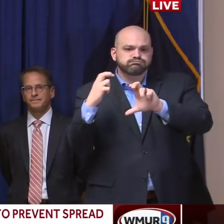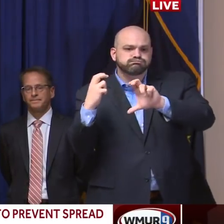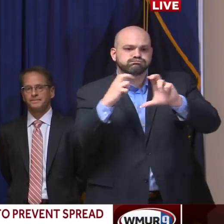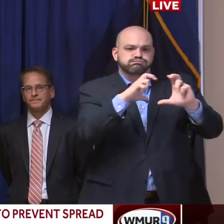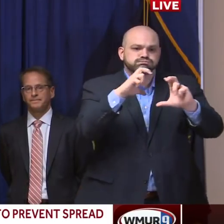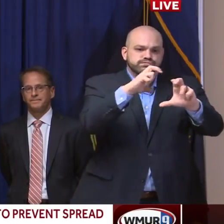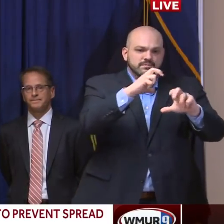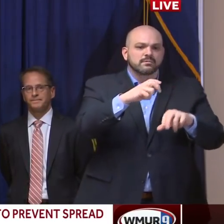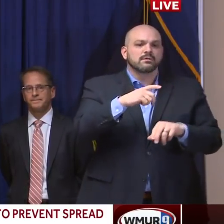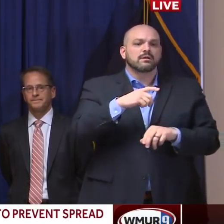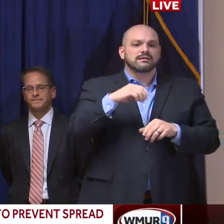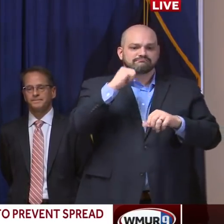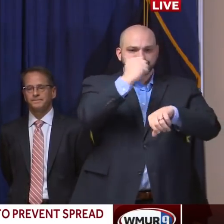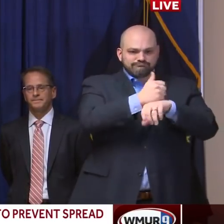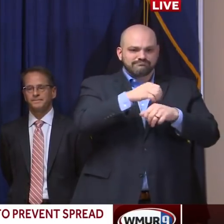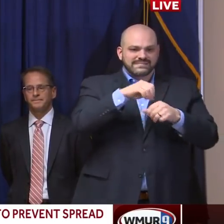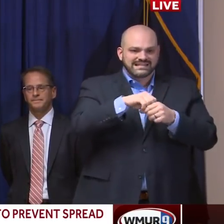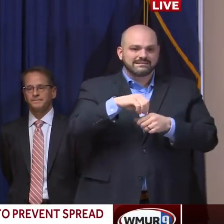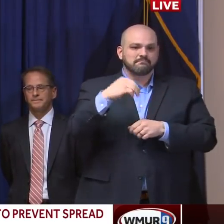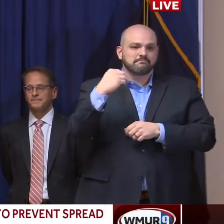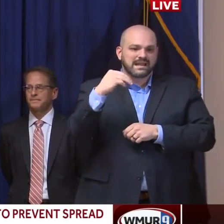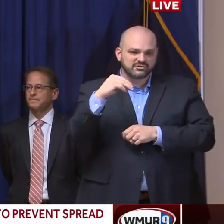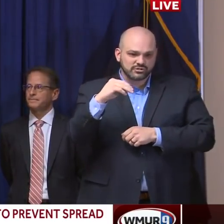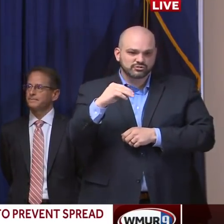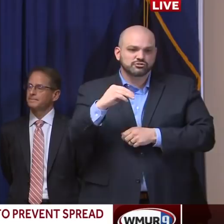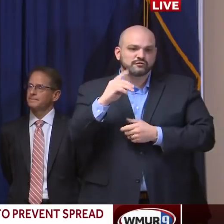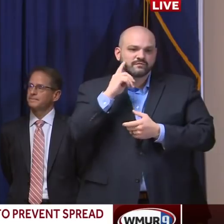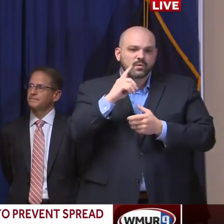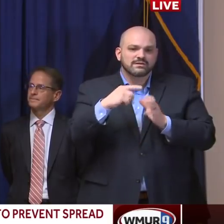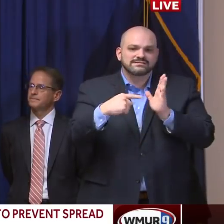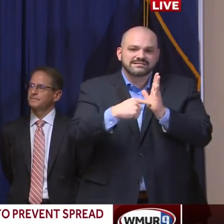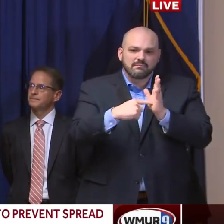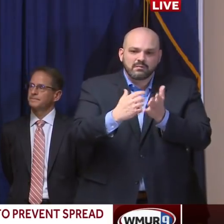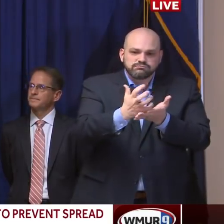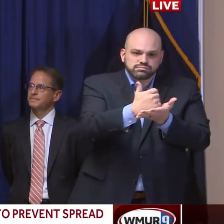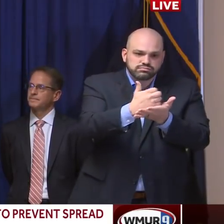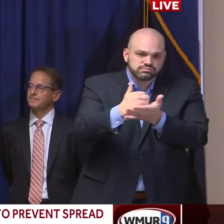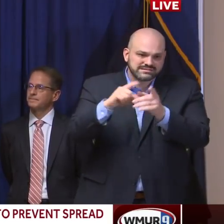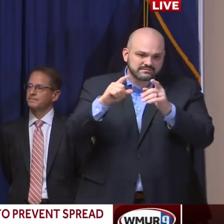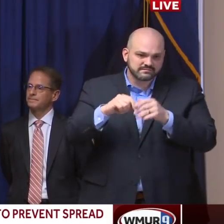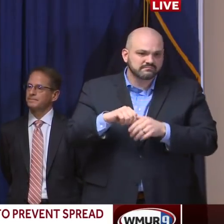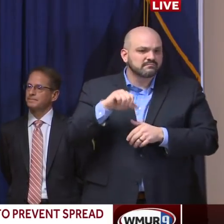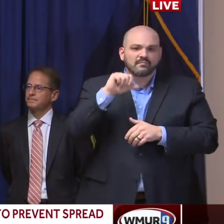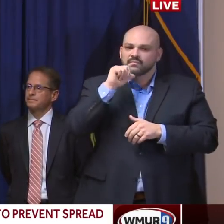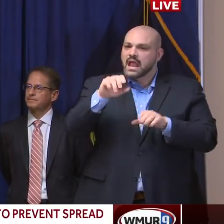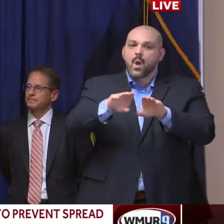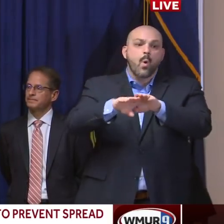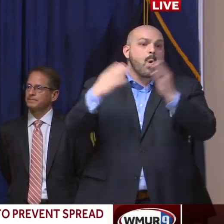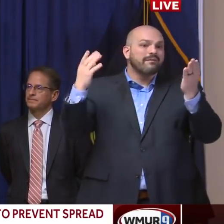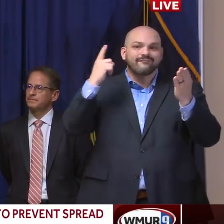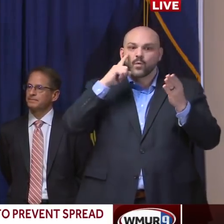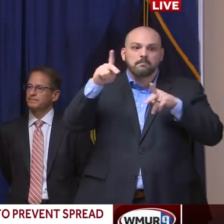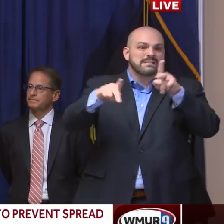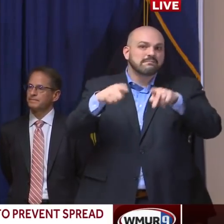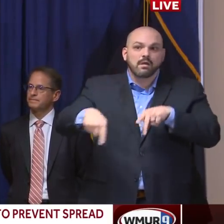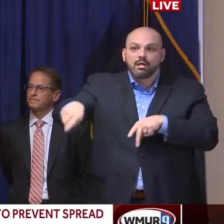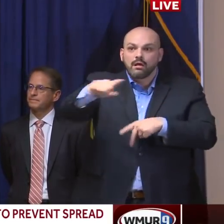OVER THIS WEEKEND, OUR MOBILE GROUP OF HEALTH CARE VOLUNTEERS HAS BEEN SET UP IN MANCHESTER DOING SOME OF THAT SAMPLING.